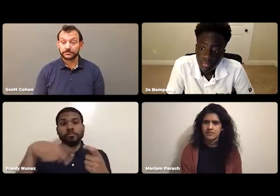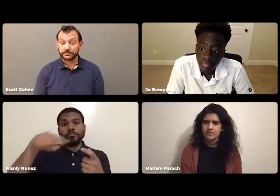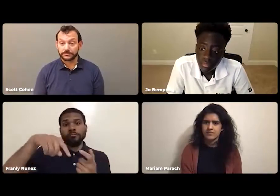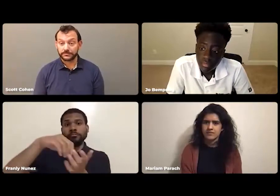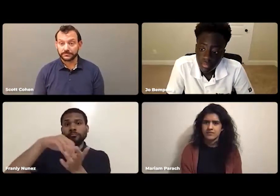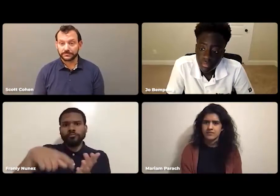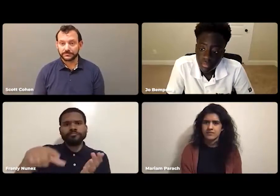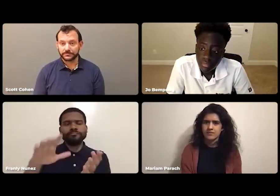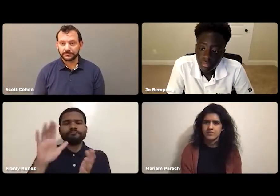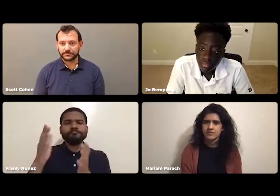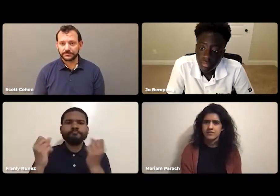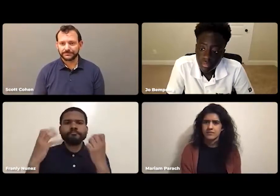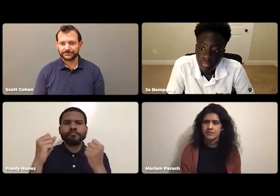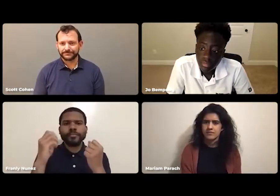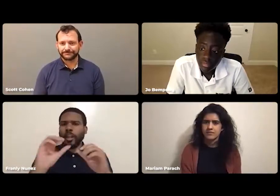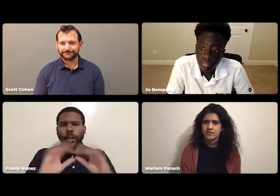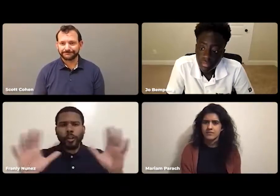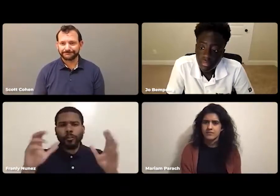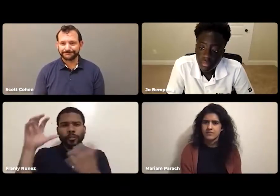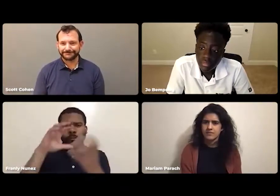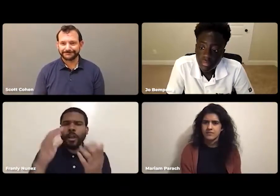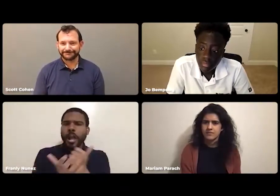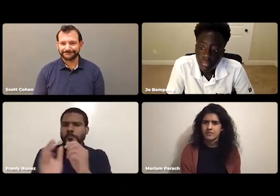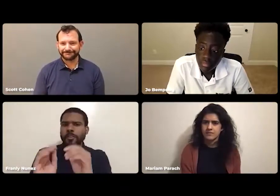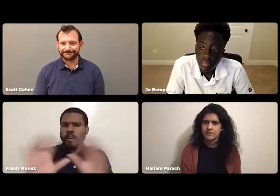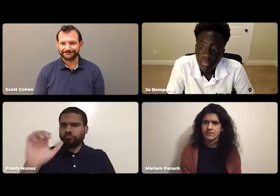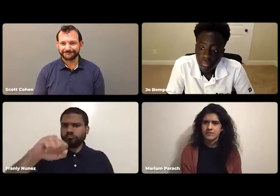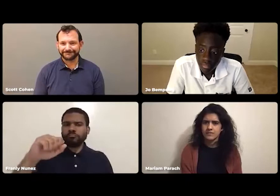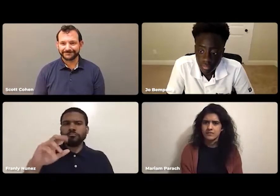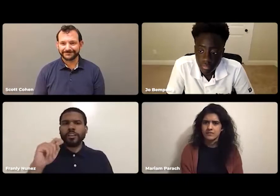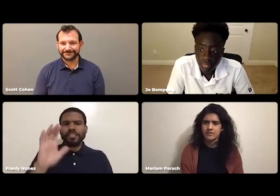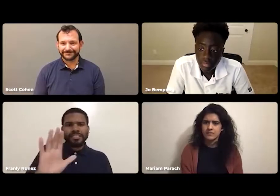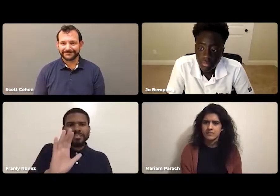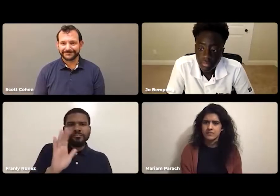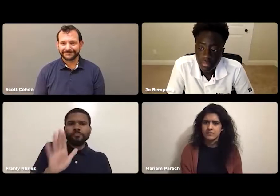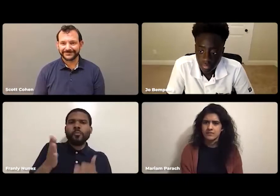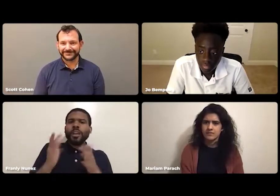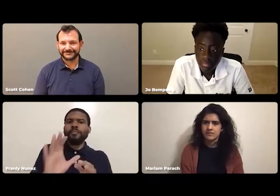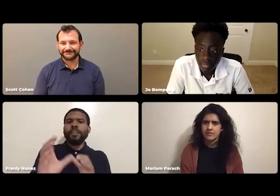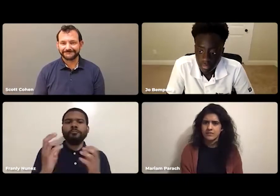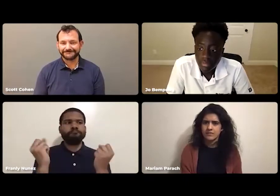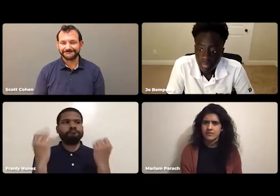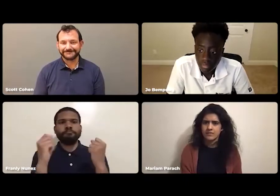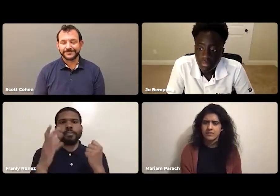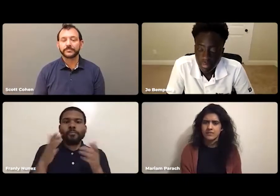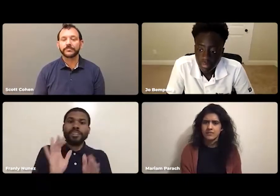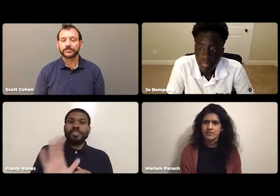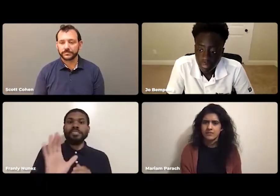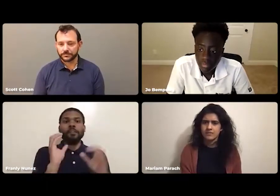Any teachers out there who see signs that aren't clear, of course, clarify them.